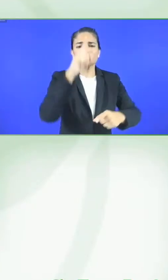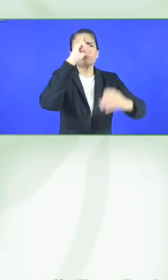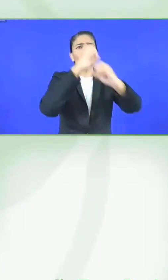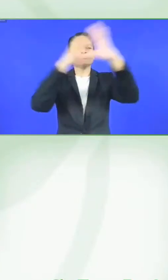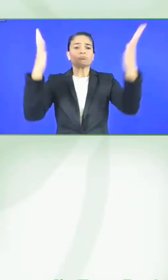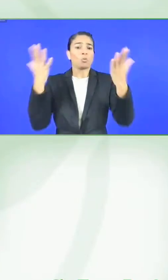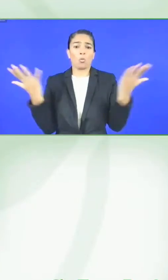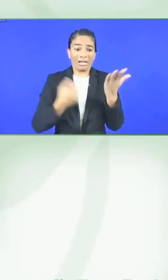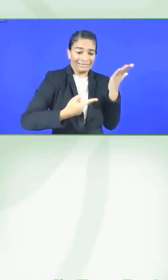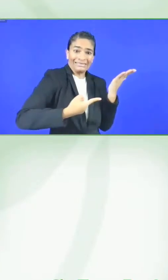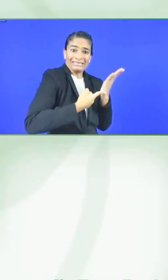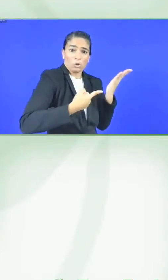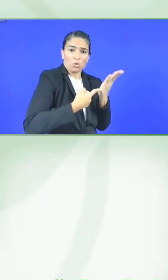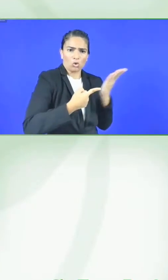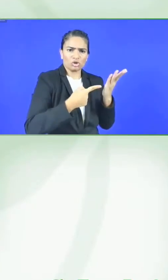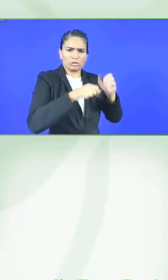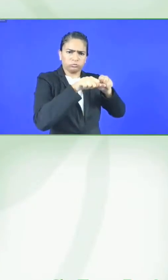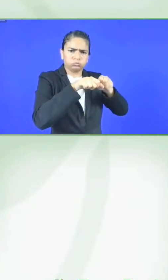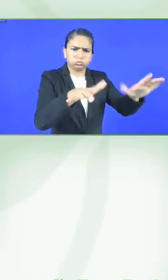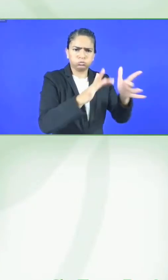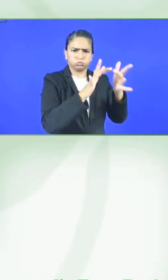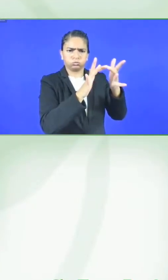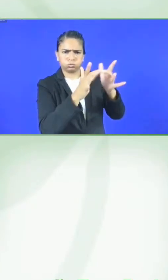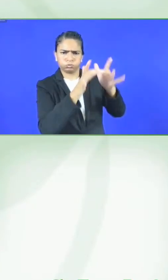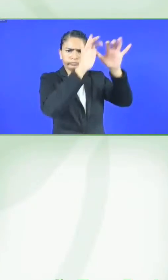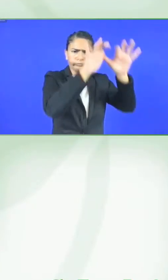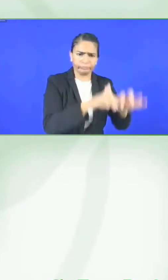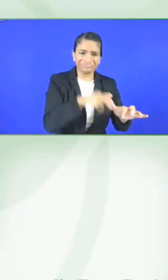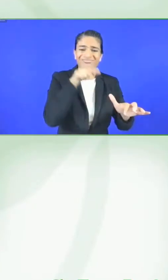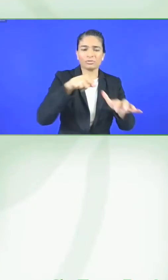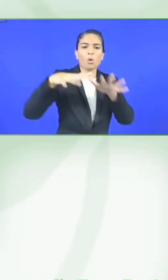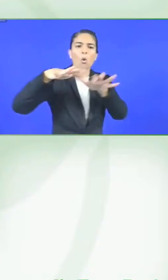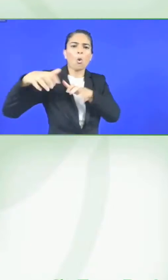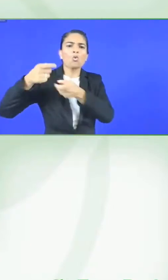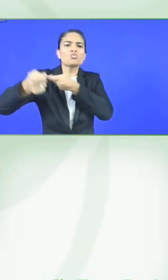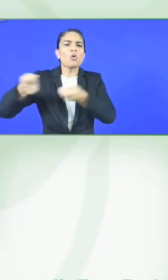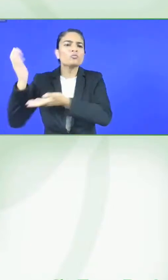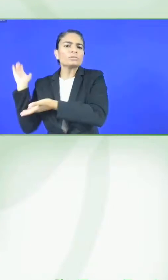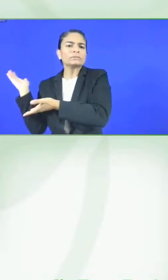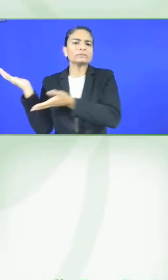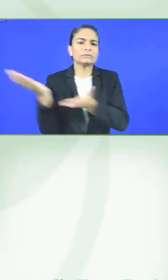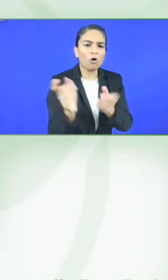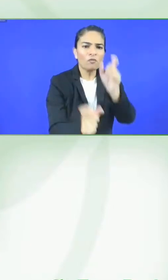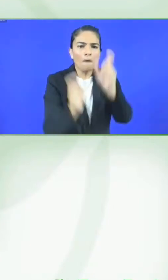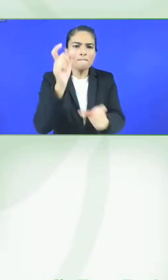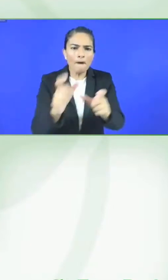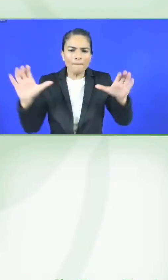suddenly, a lot of our citizens will be able to do that.